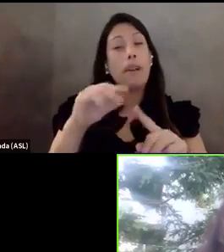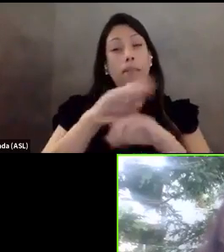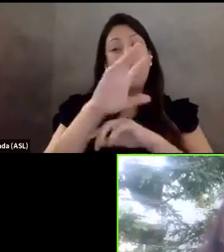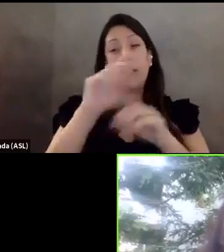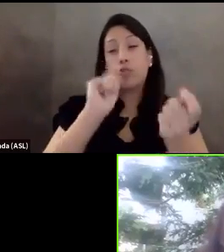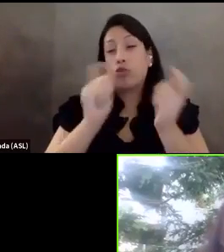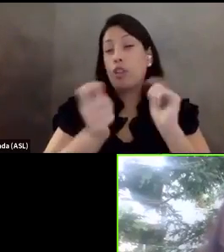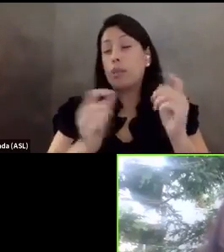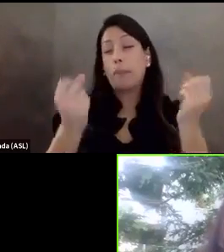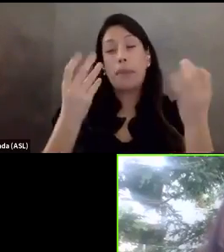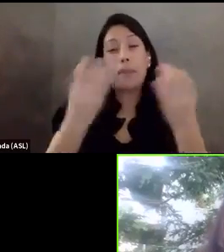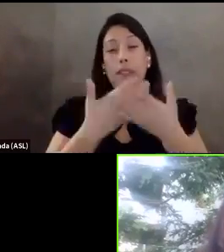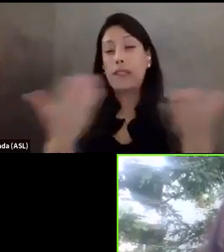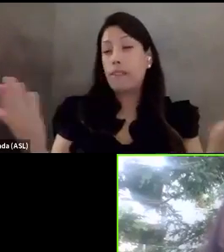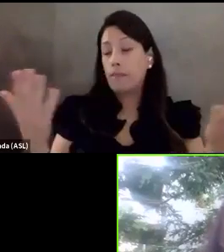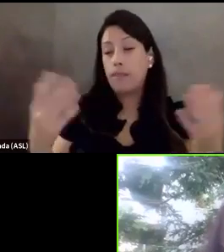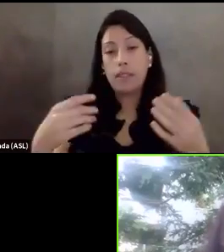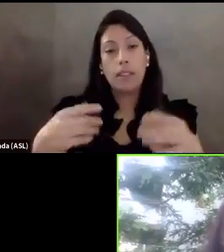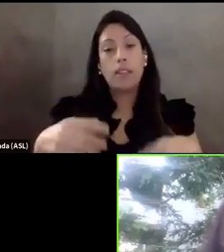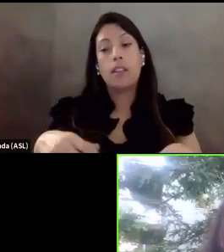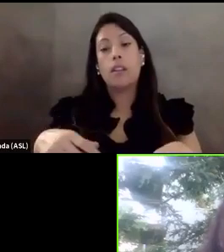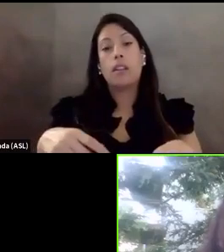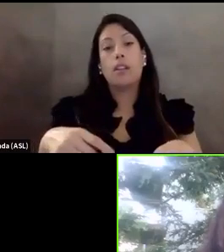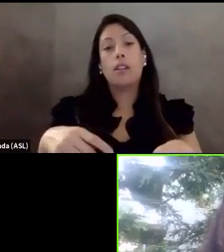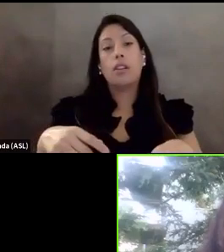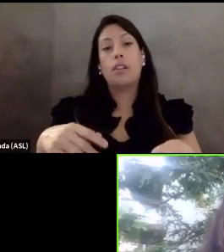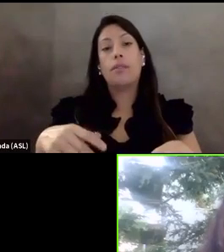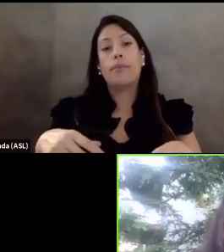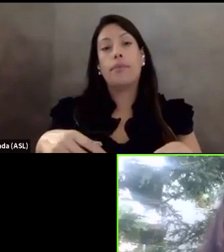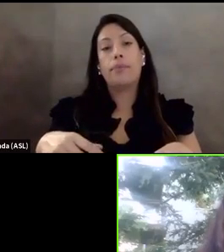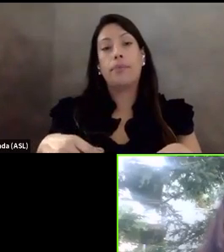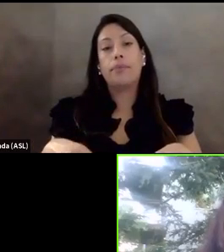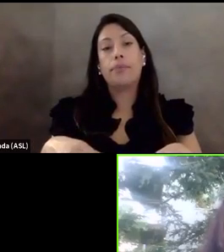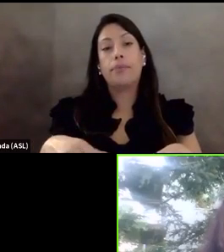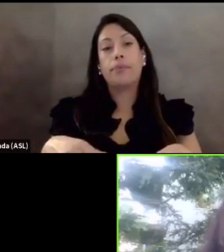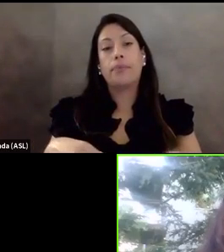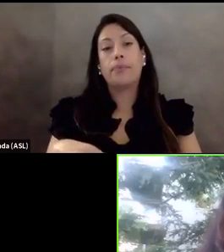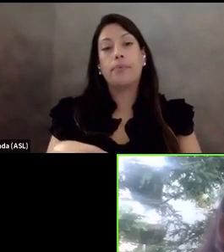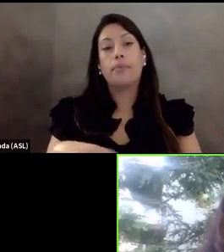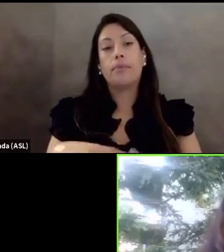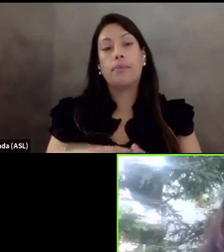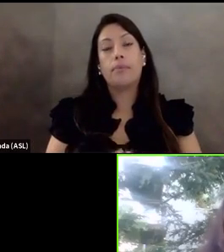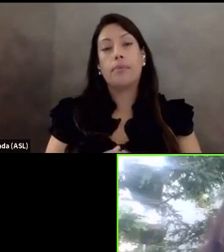So one would be directly what potential outbreaks are happening.